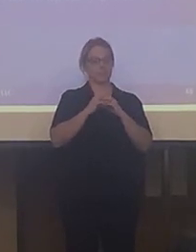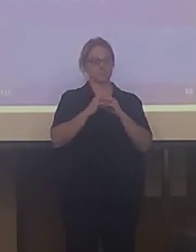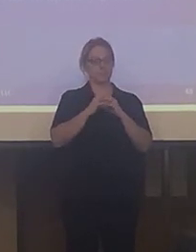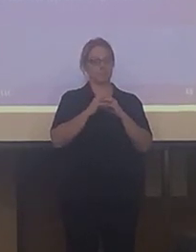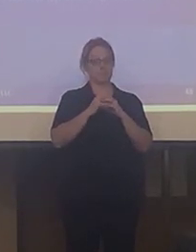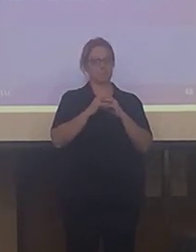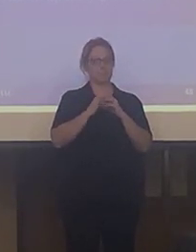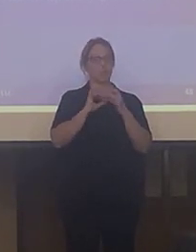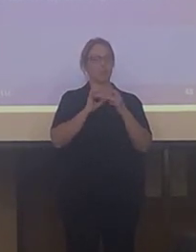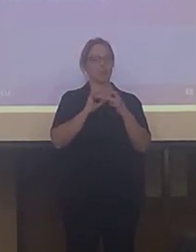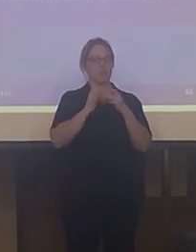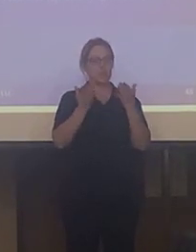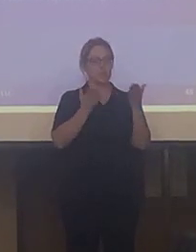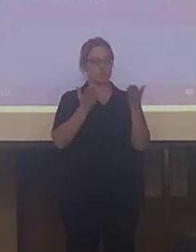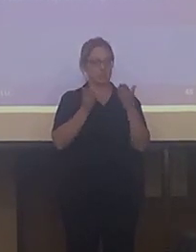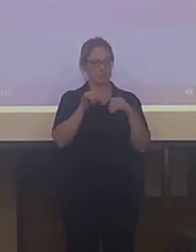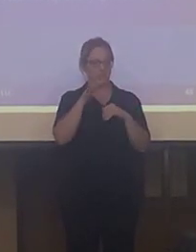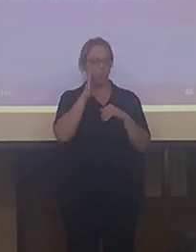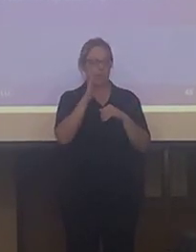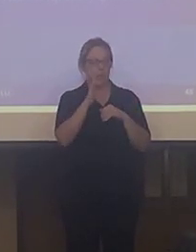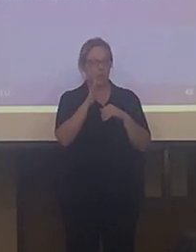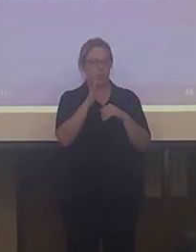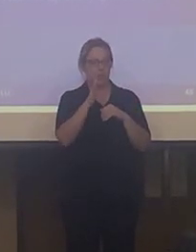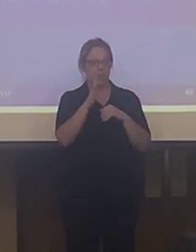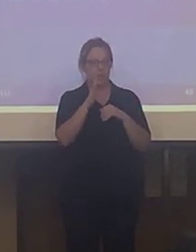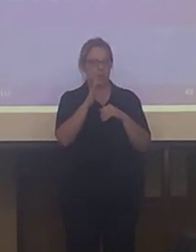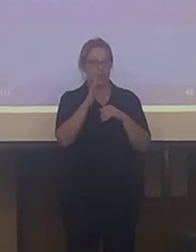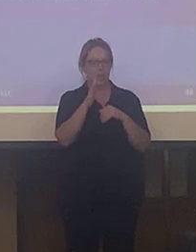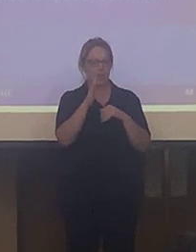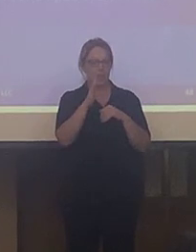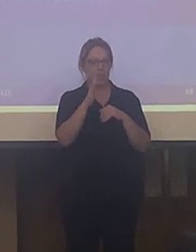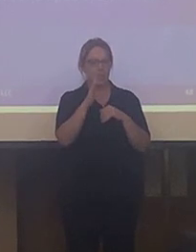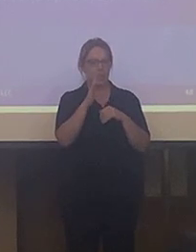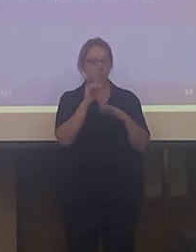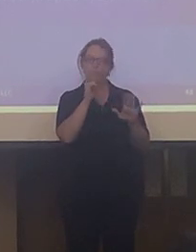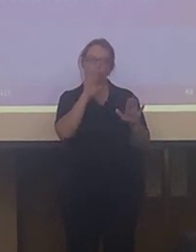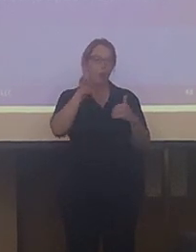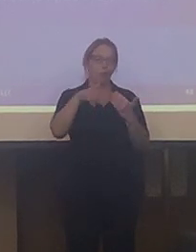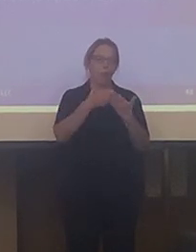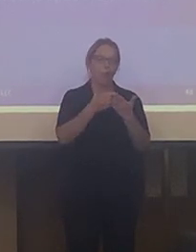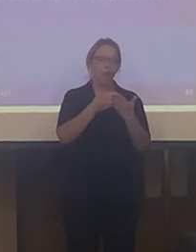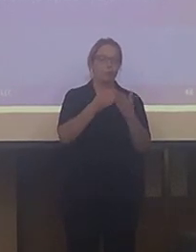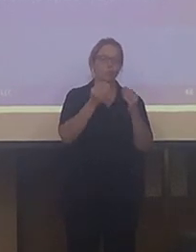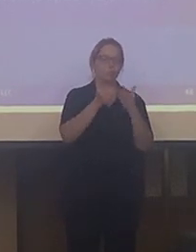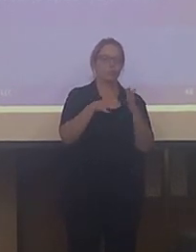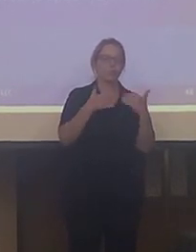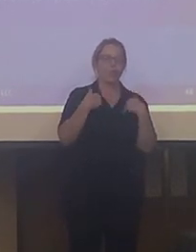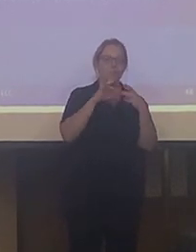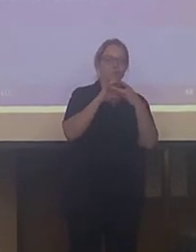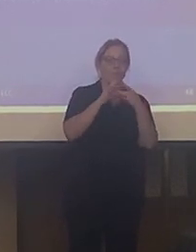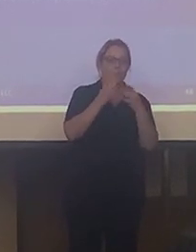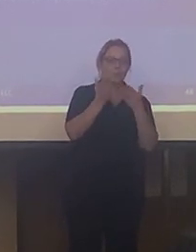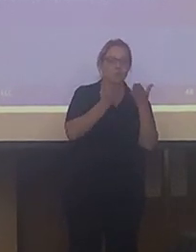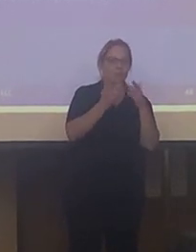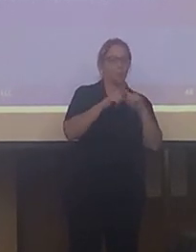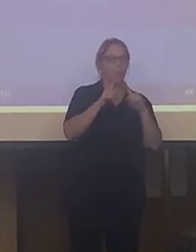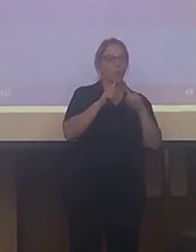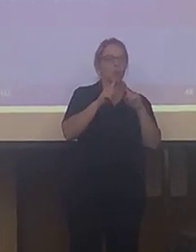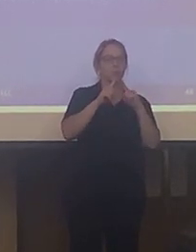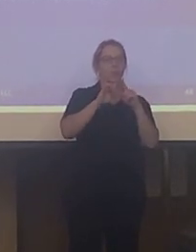services that will not all students have related services what do we wrap around that specialized